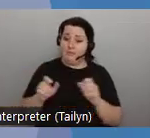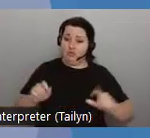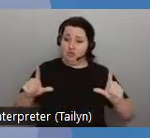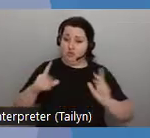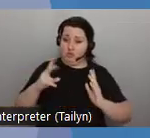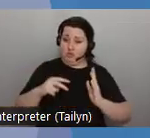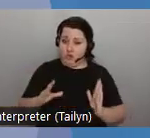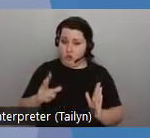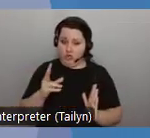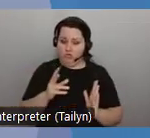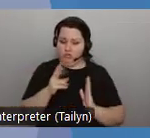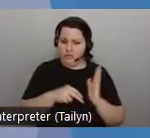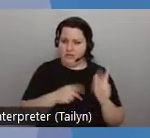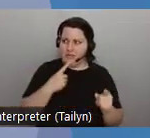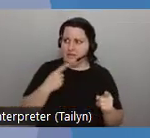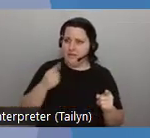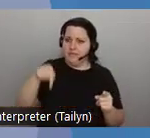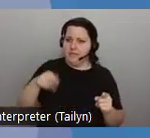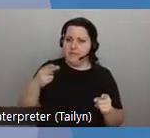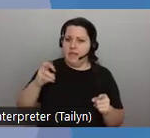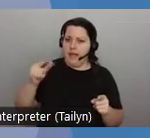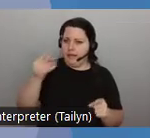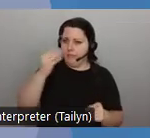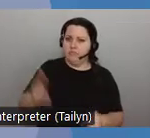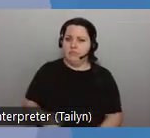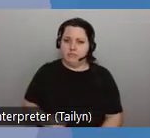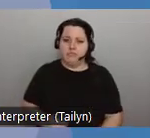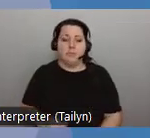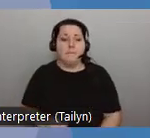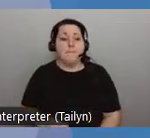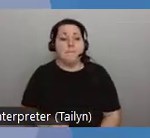using that makes the heading look like a heading but also adds backend functionality so that